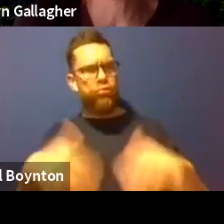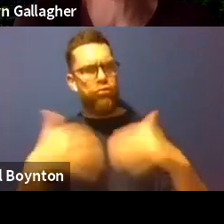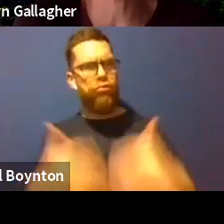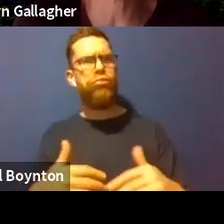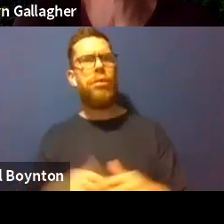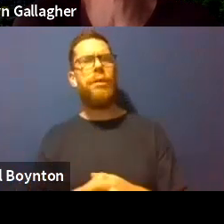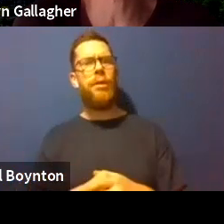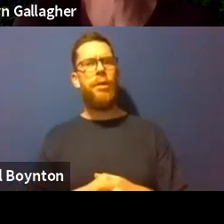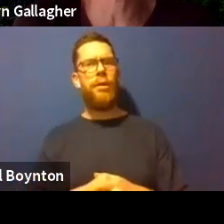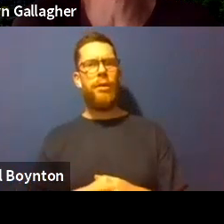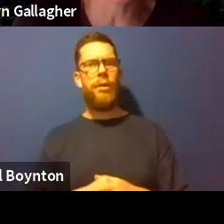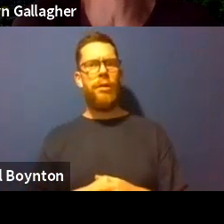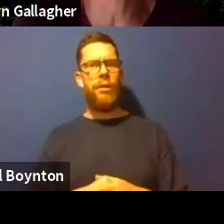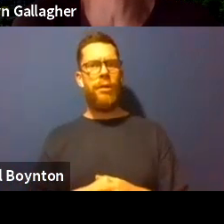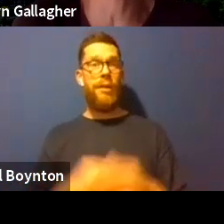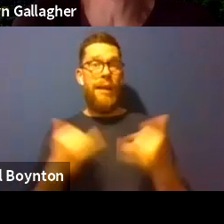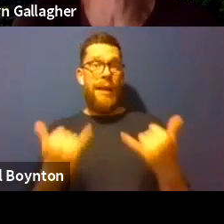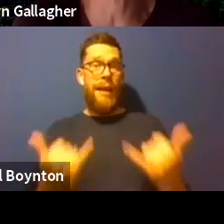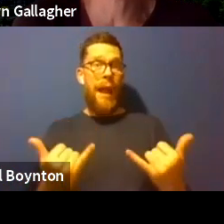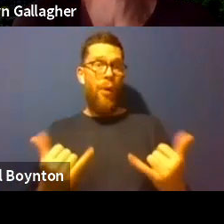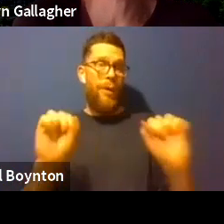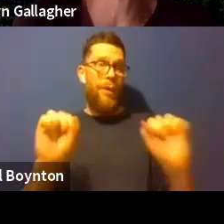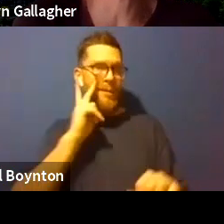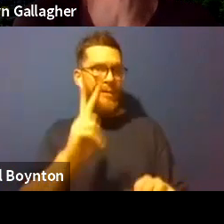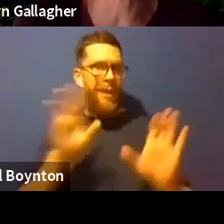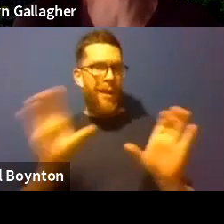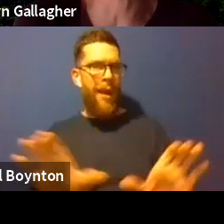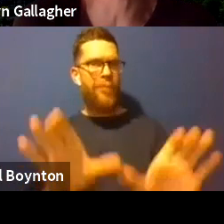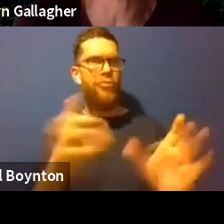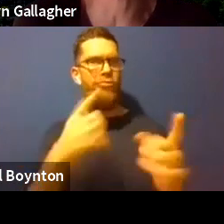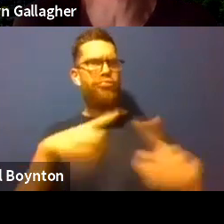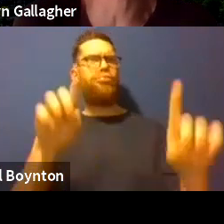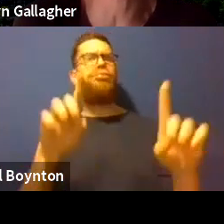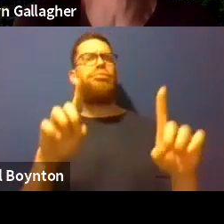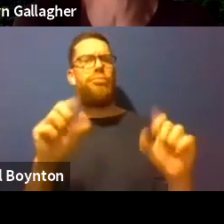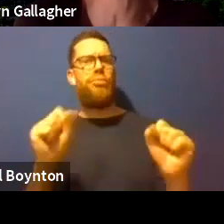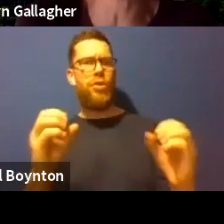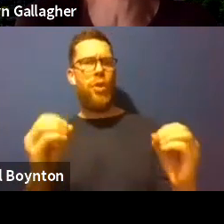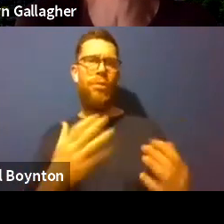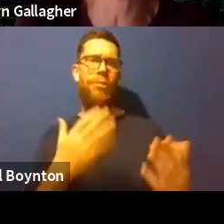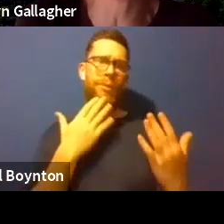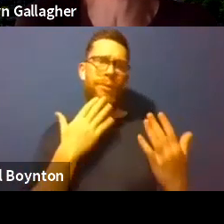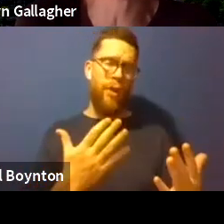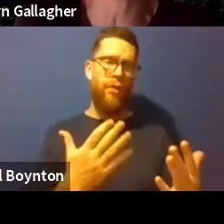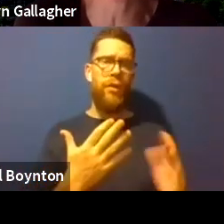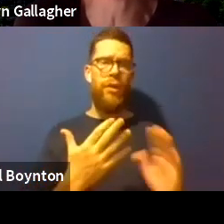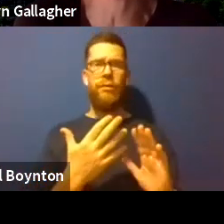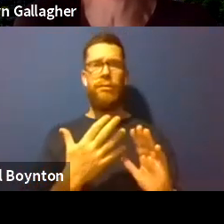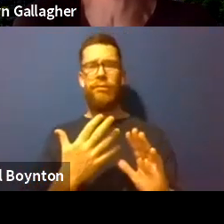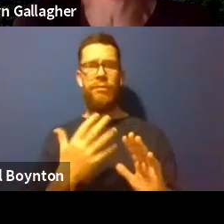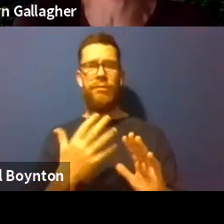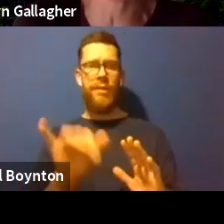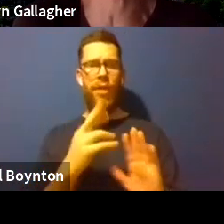Carolyn Gallagher: And now we just sort of can see it in action. So Mitchell lingo. Thank you for taking on the role and for doing such a great job. We really appreciate it.